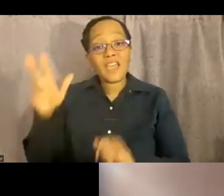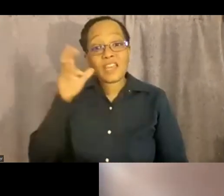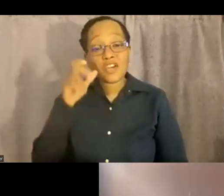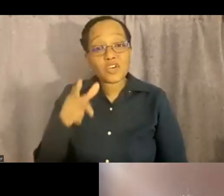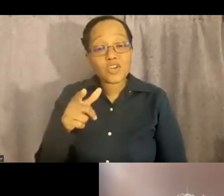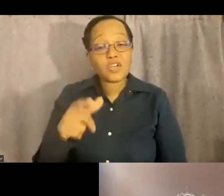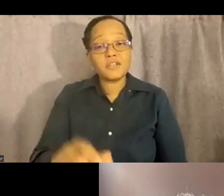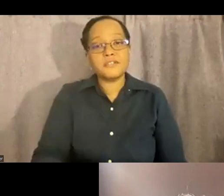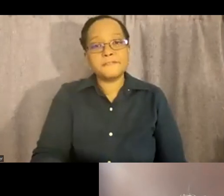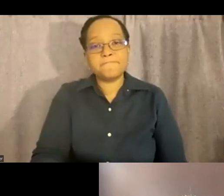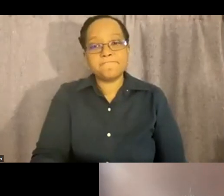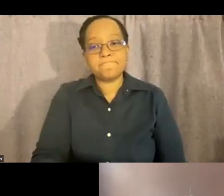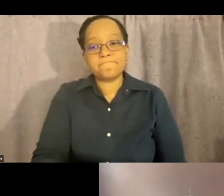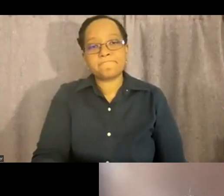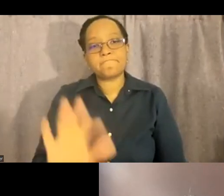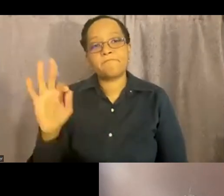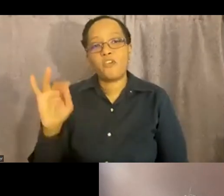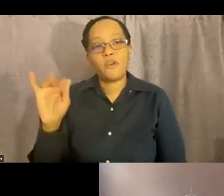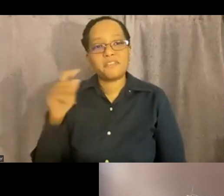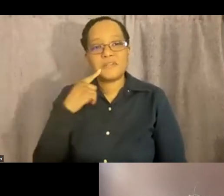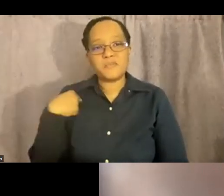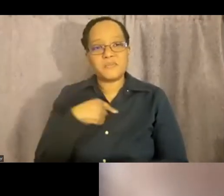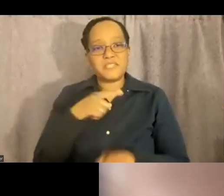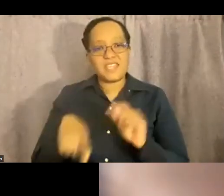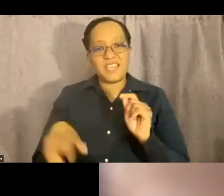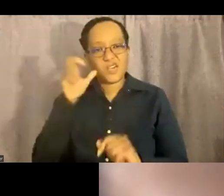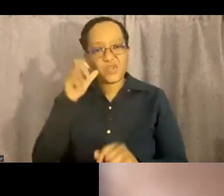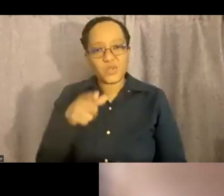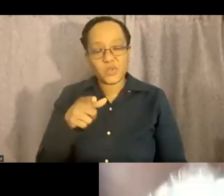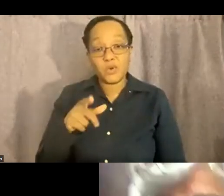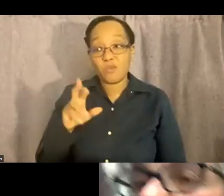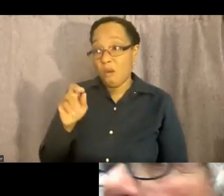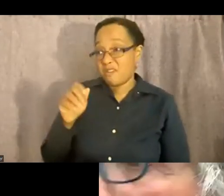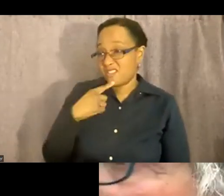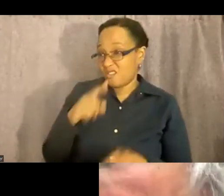the chat that they can't hear you . >> JESSICA LEHMAN: Must be the interpretation